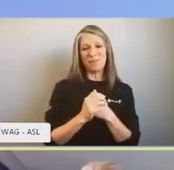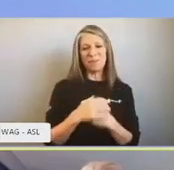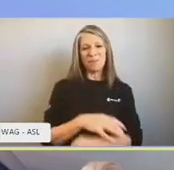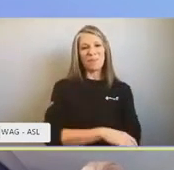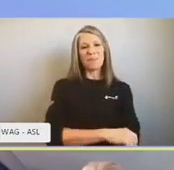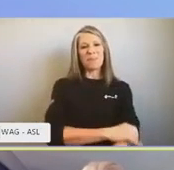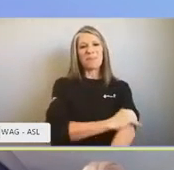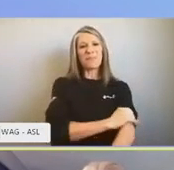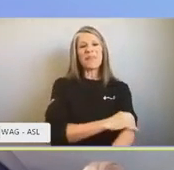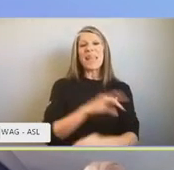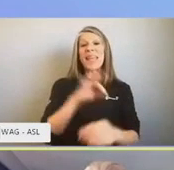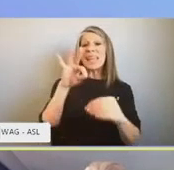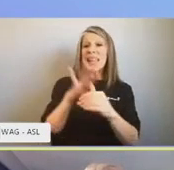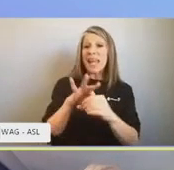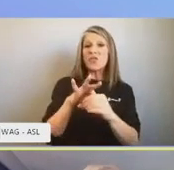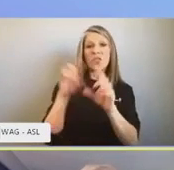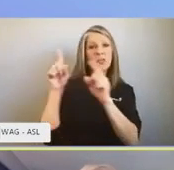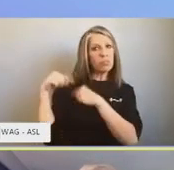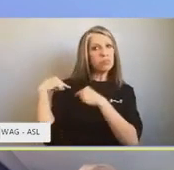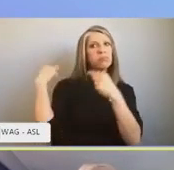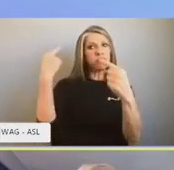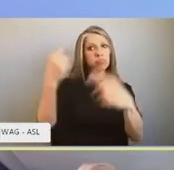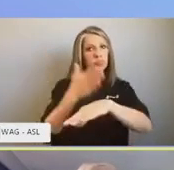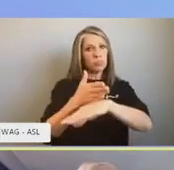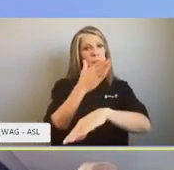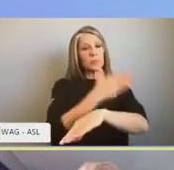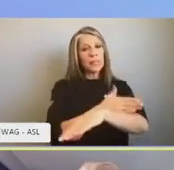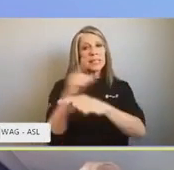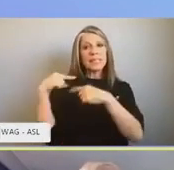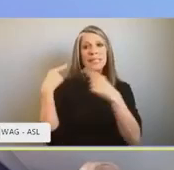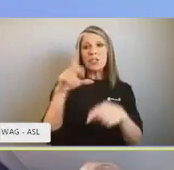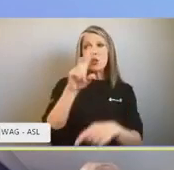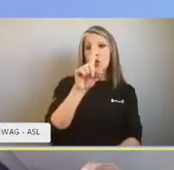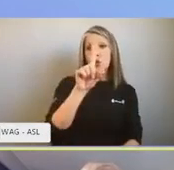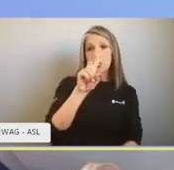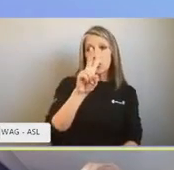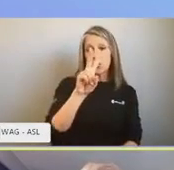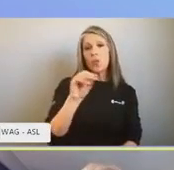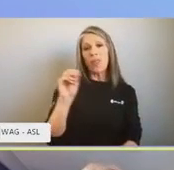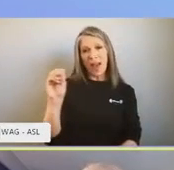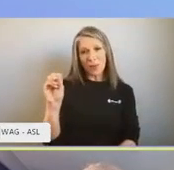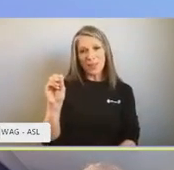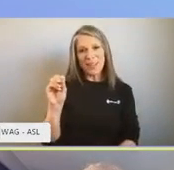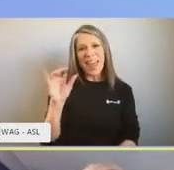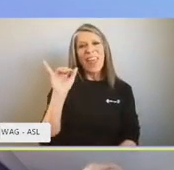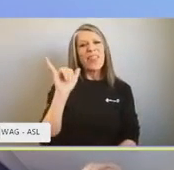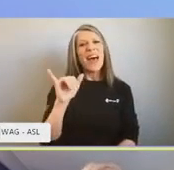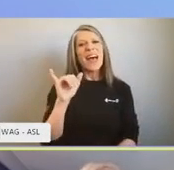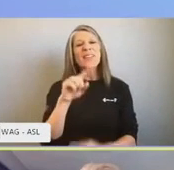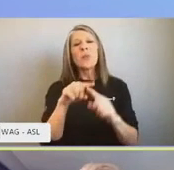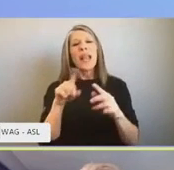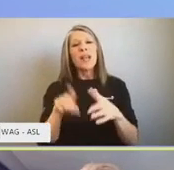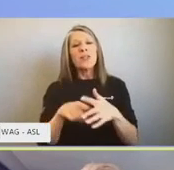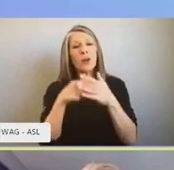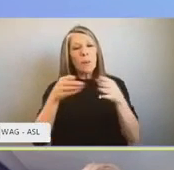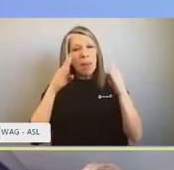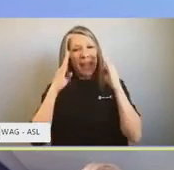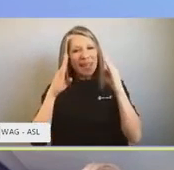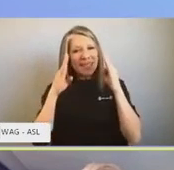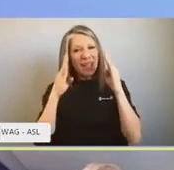making services accessible is our kind of mission in life, among other things. The elections have come a long way